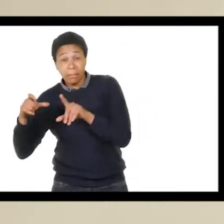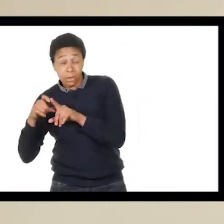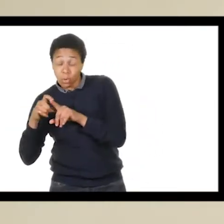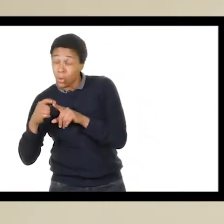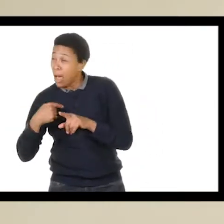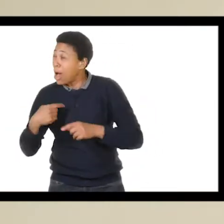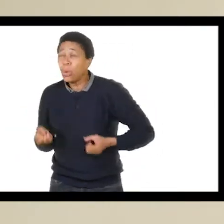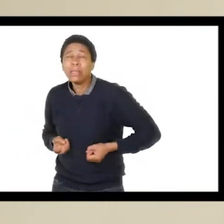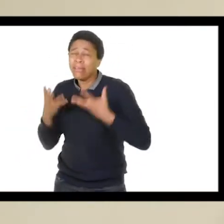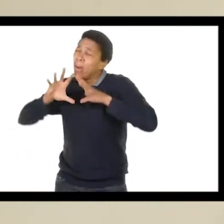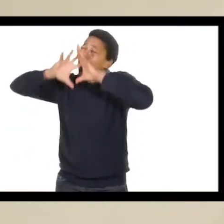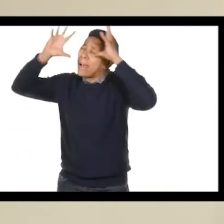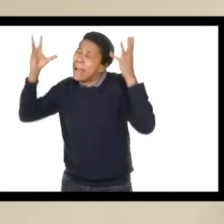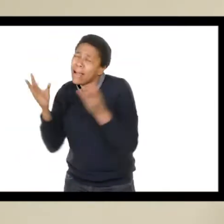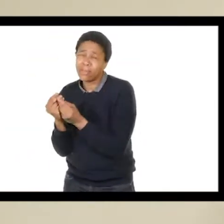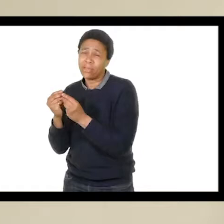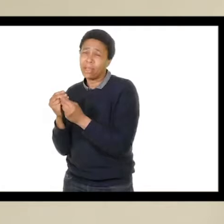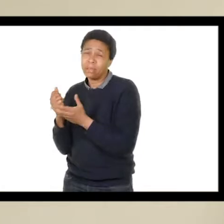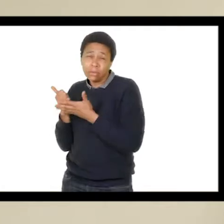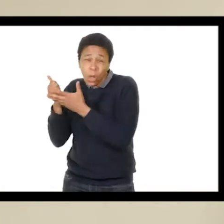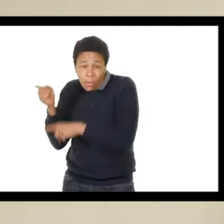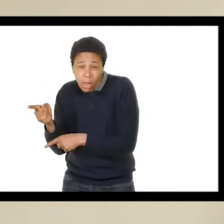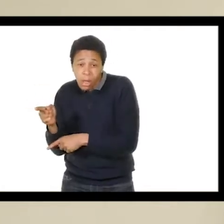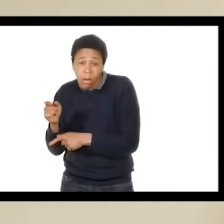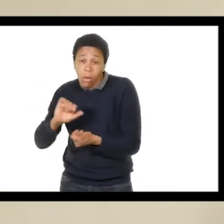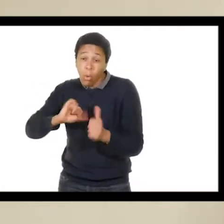am I going to lose my kid that I would cut my right arm off for?